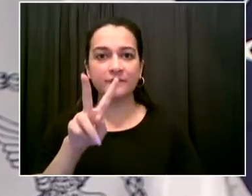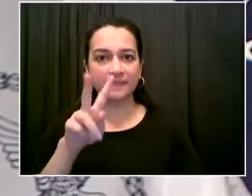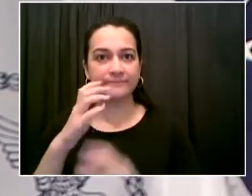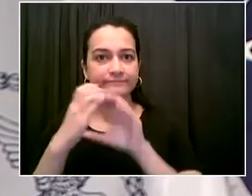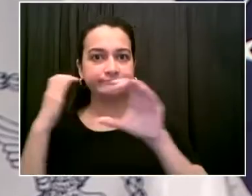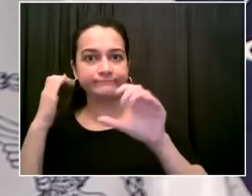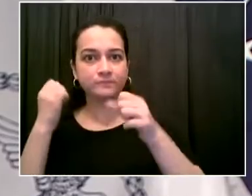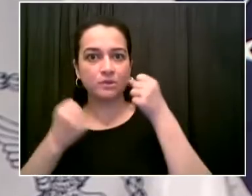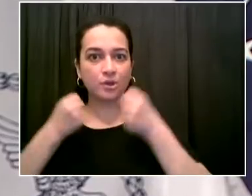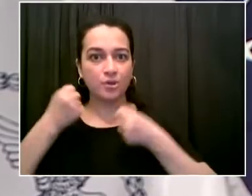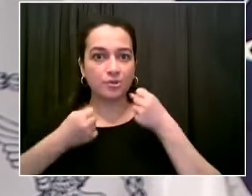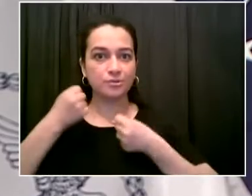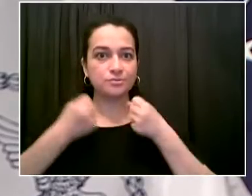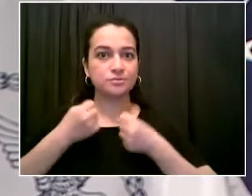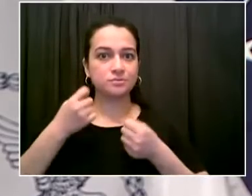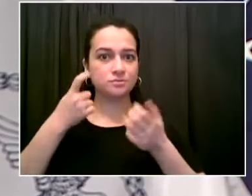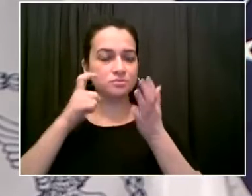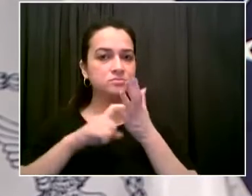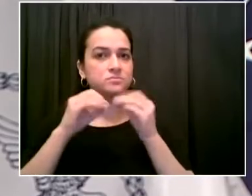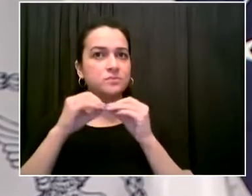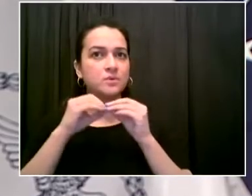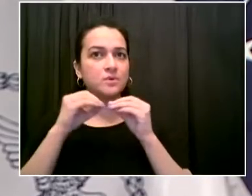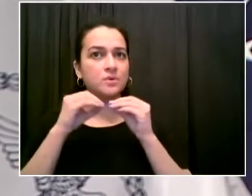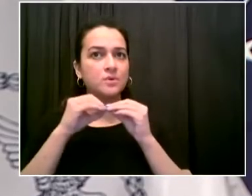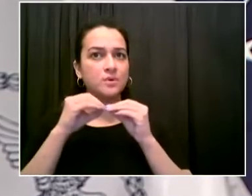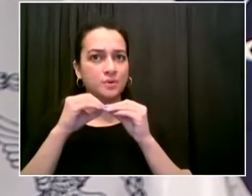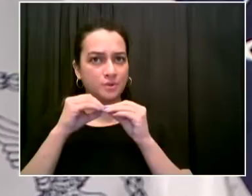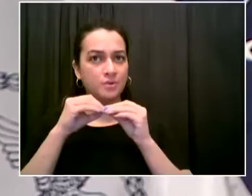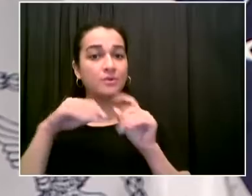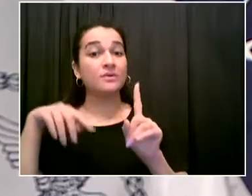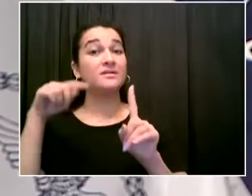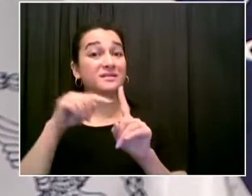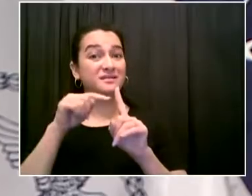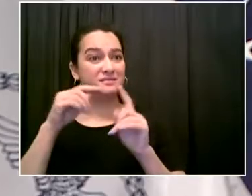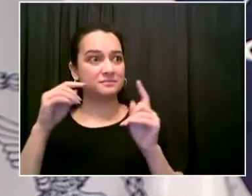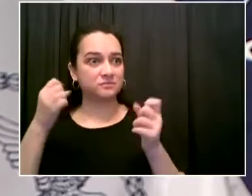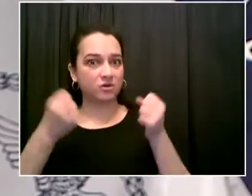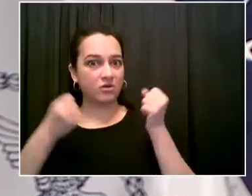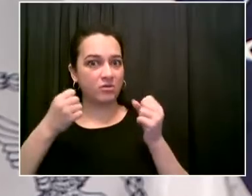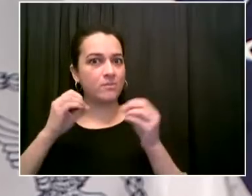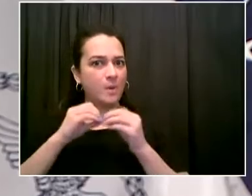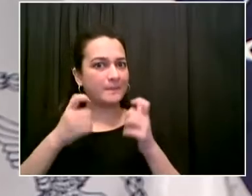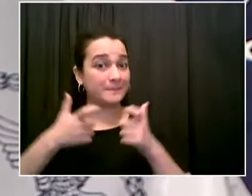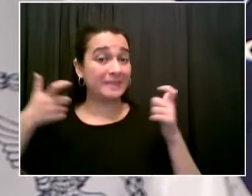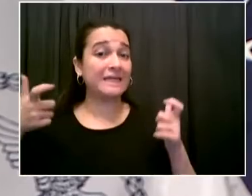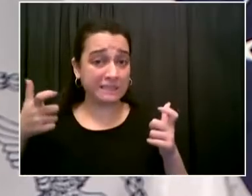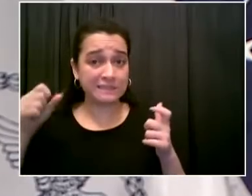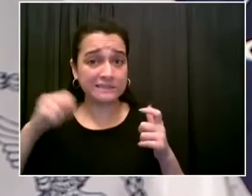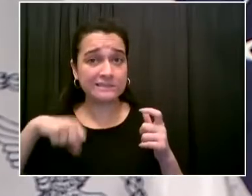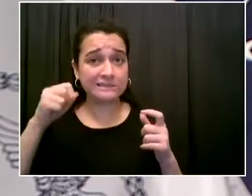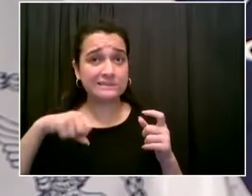21% JUSTI N THE LAST FOUR YEARS, THAT SPEAKS TO NOT ONLY BIGGER CARS TAKING UP